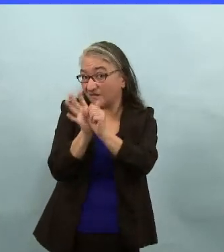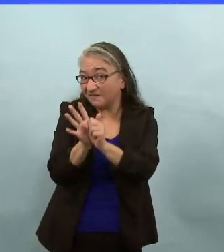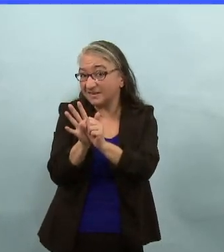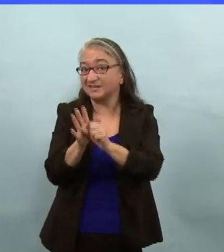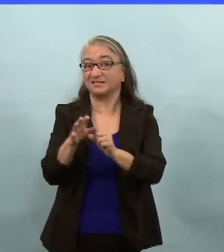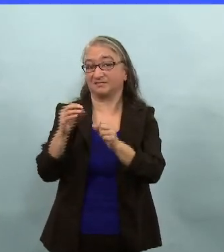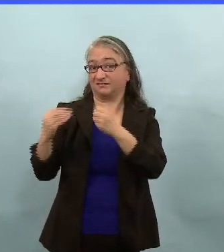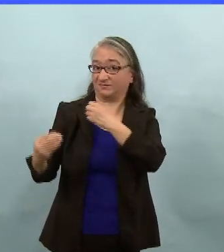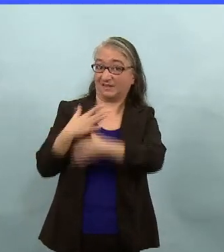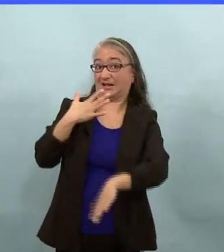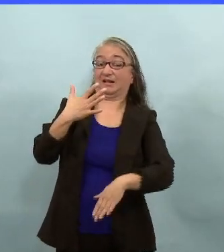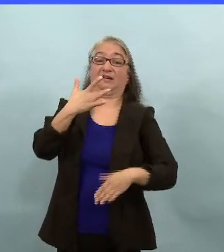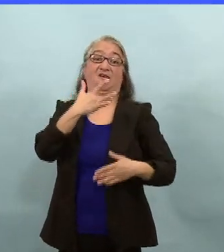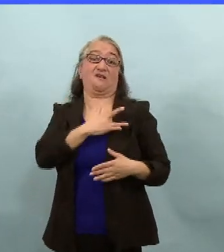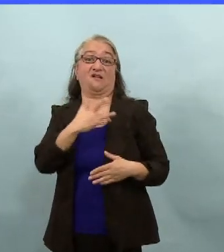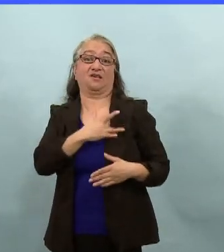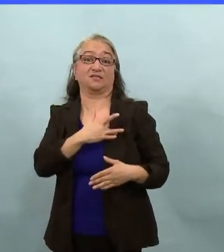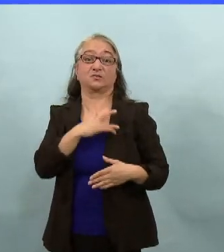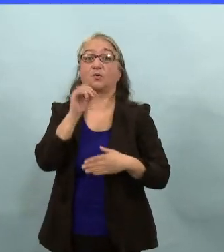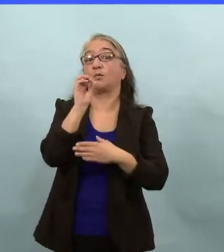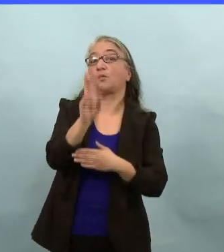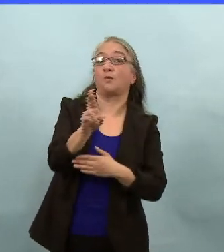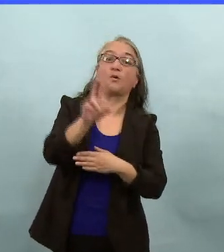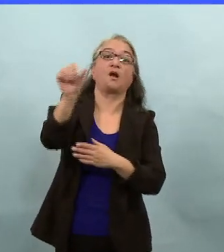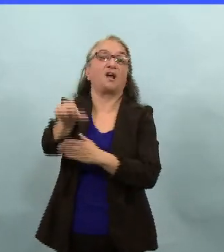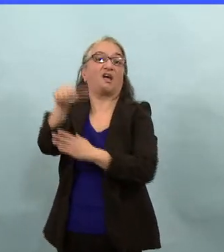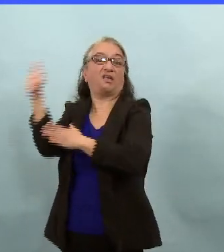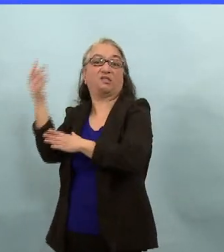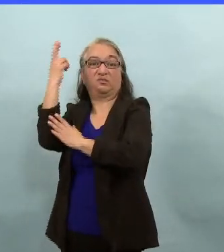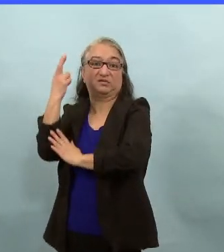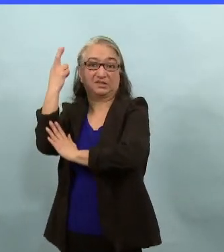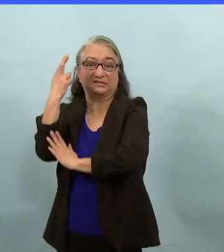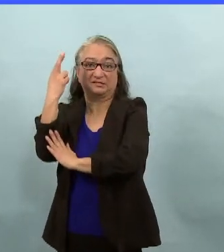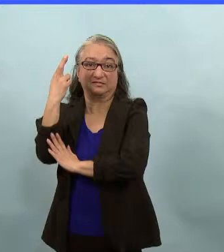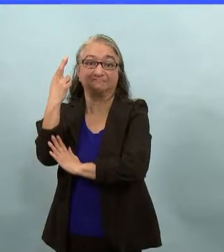in the one uh sample that we have from one hospital they are differentiating that as well